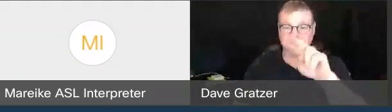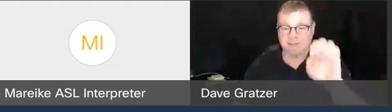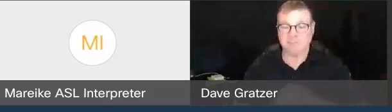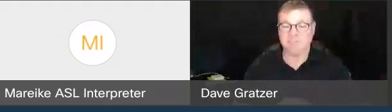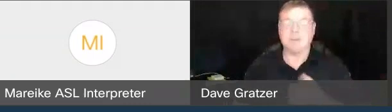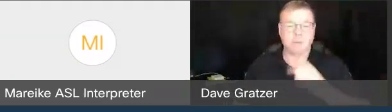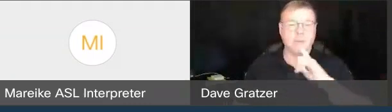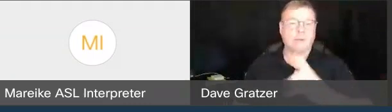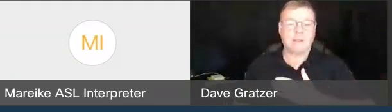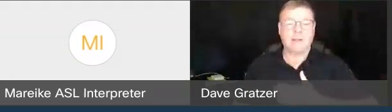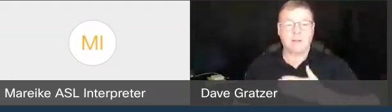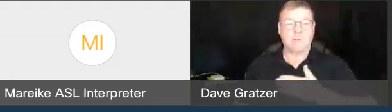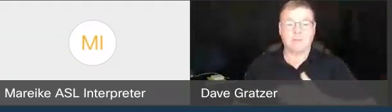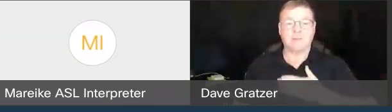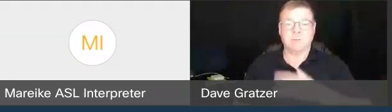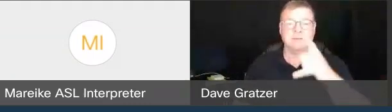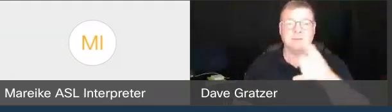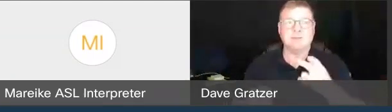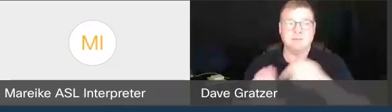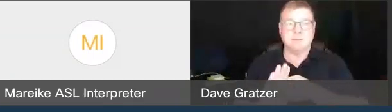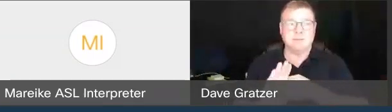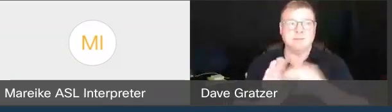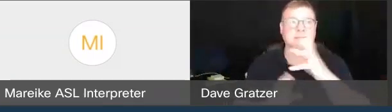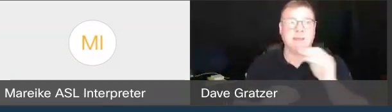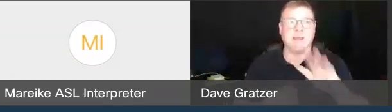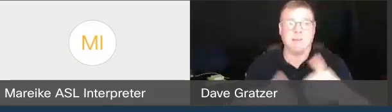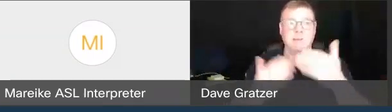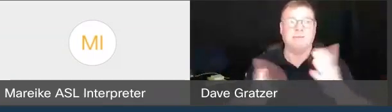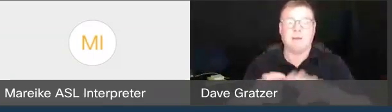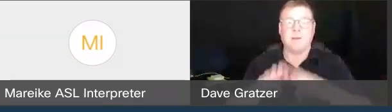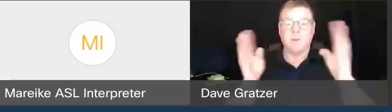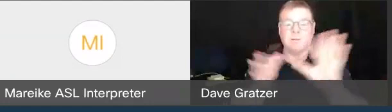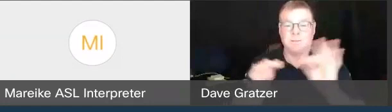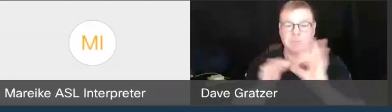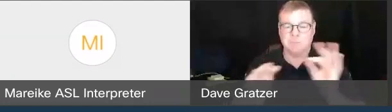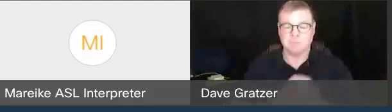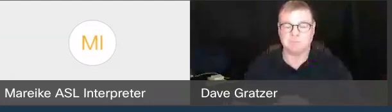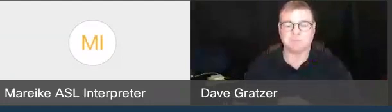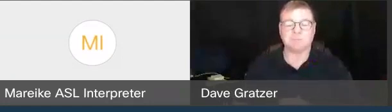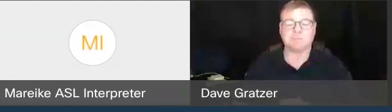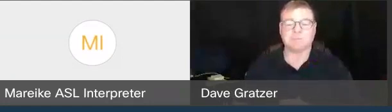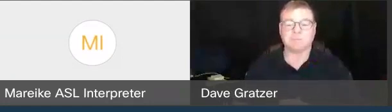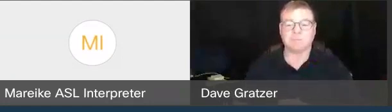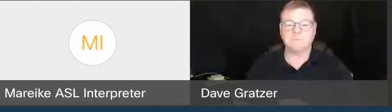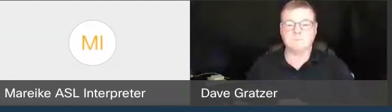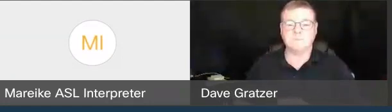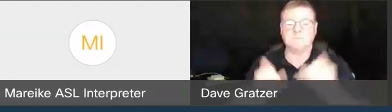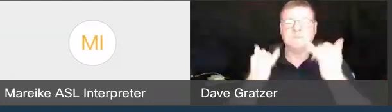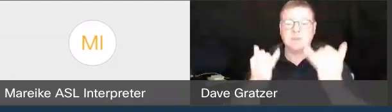appreciate you participating and providing those opening remarks. Today's presentation